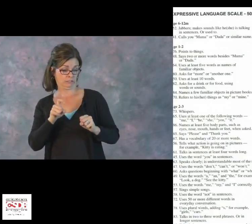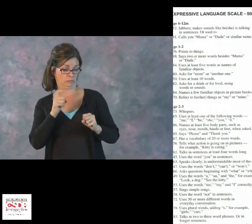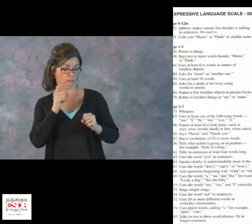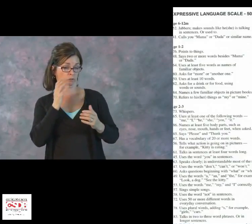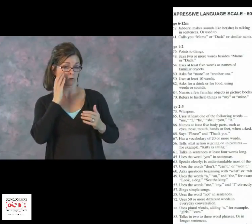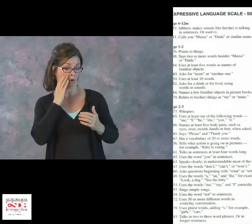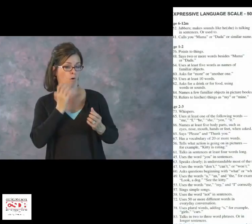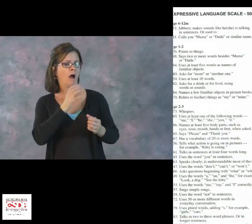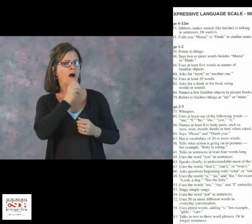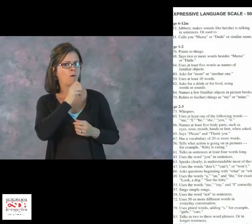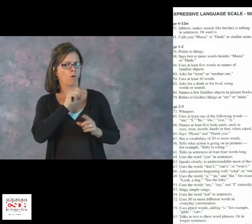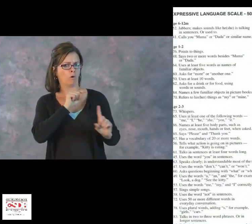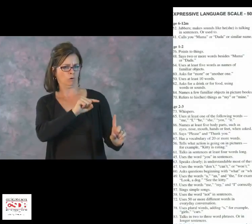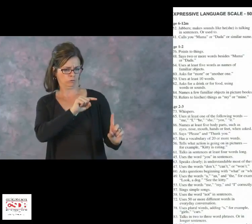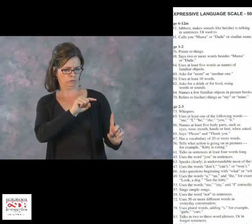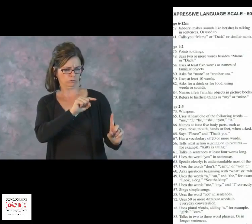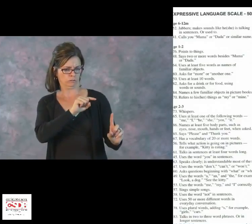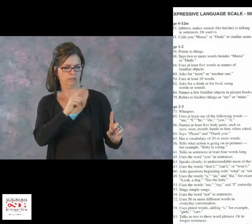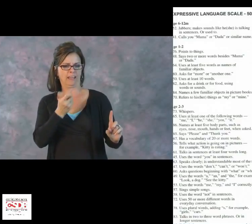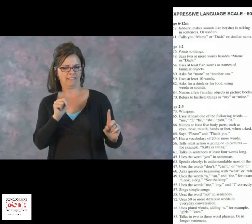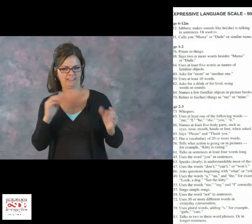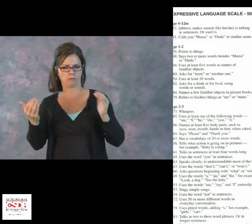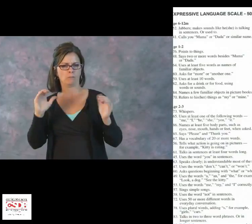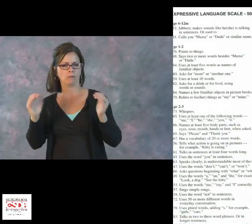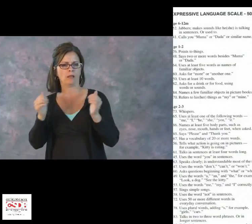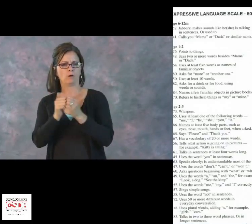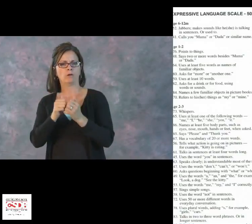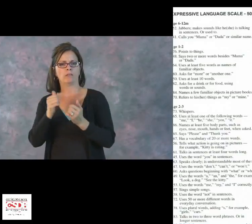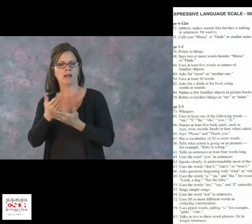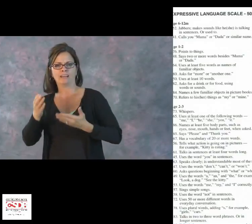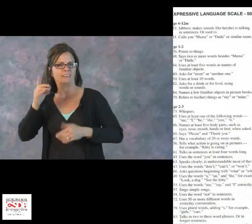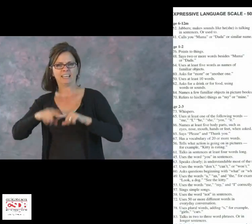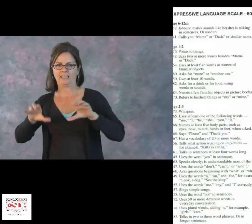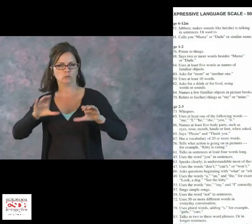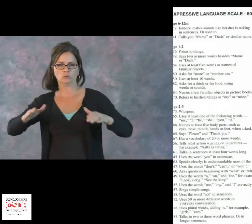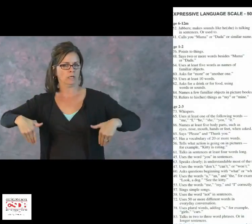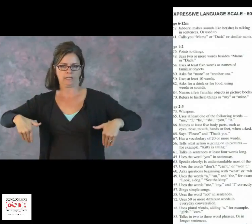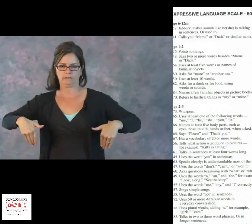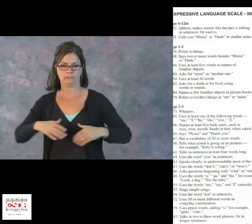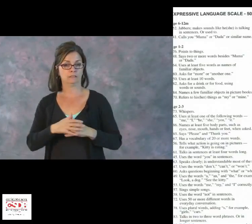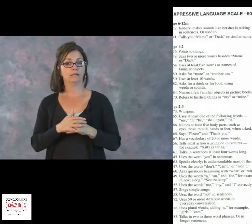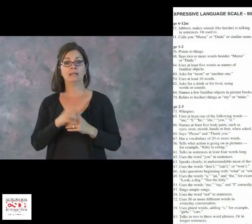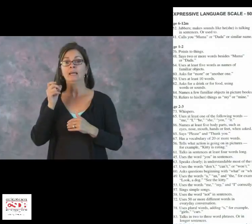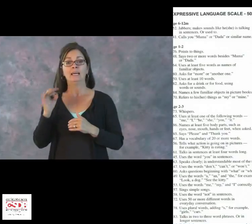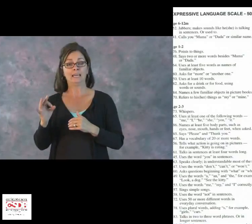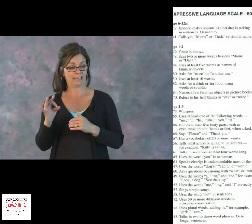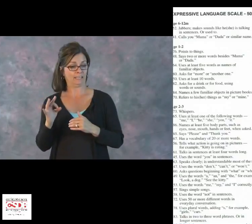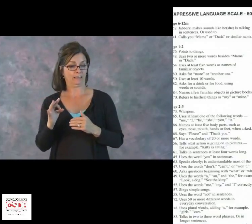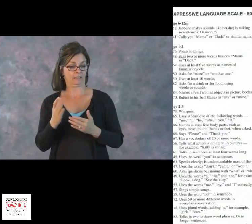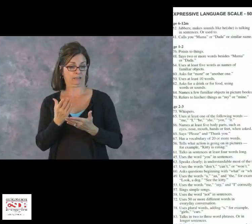and compare it to what items they cannot do yet. If the items they can't do really are above their actual